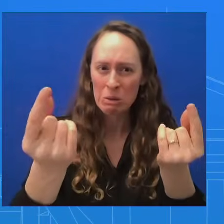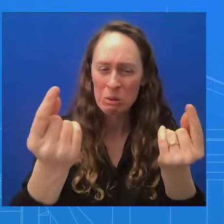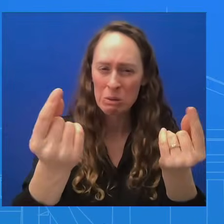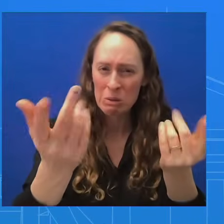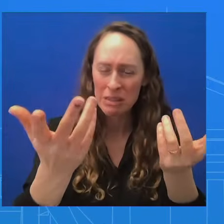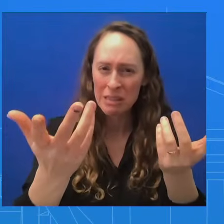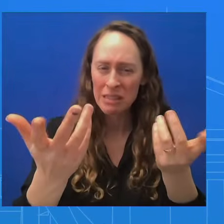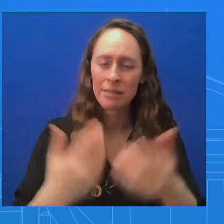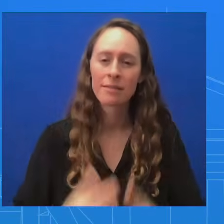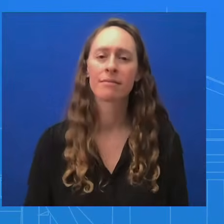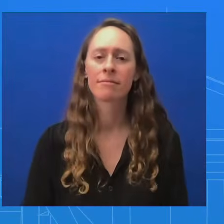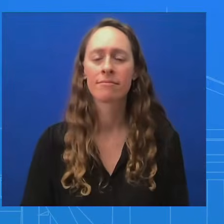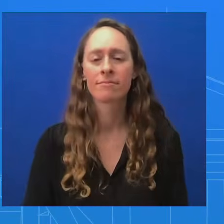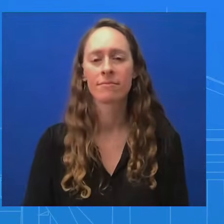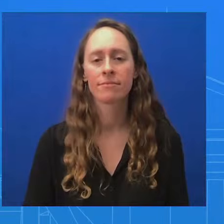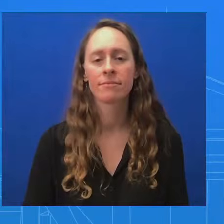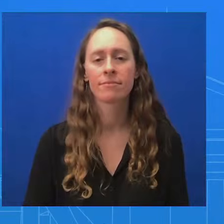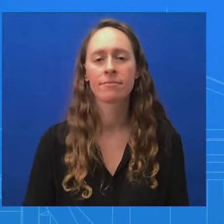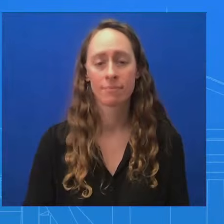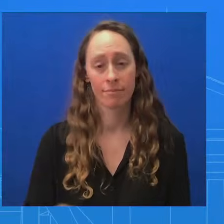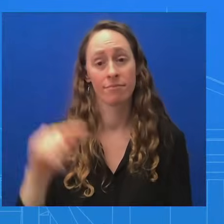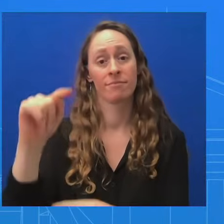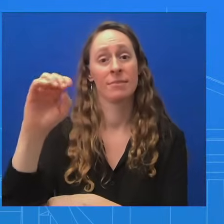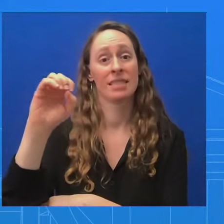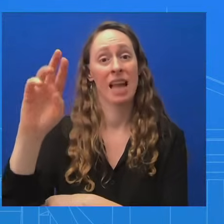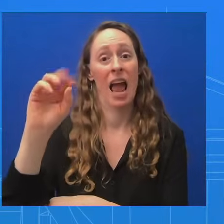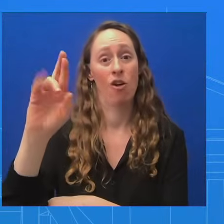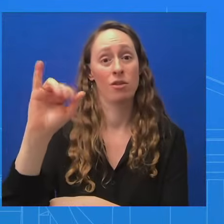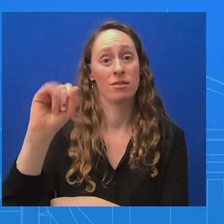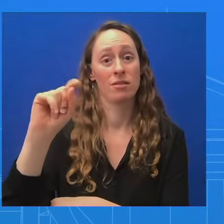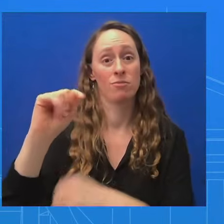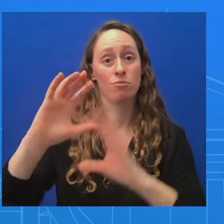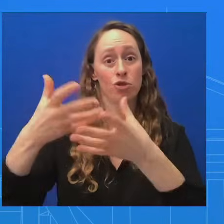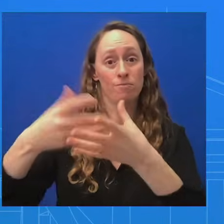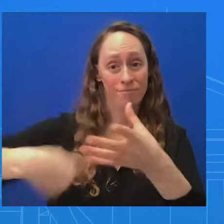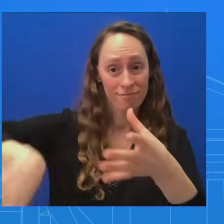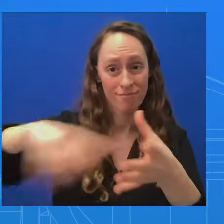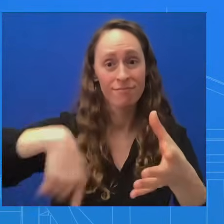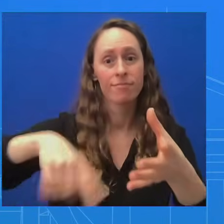not just for the sake of committing acts of violence but for political posturing or political messaging